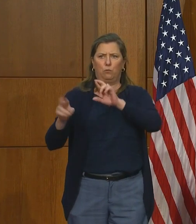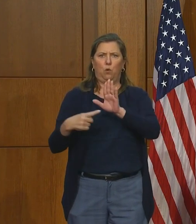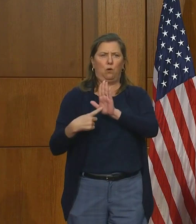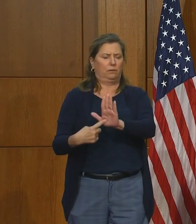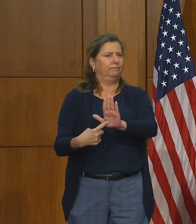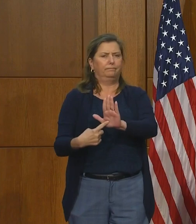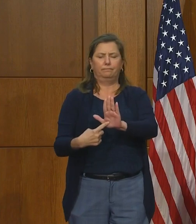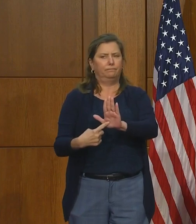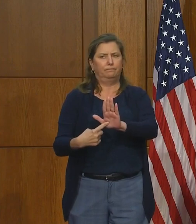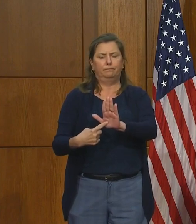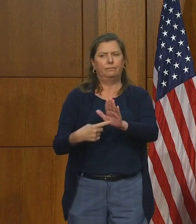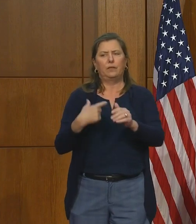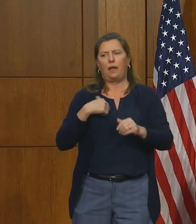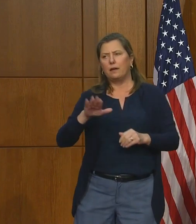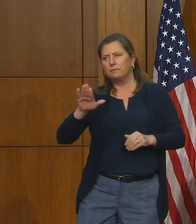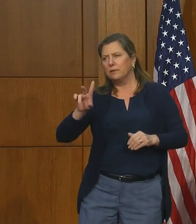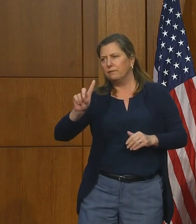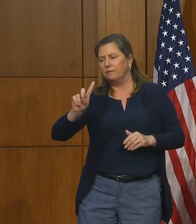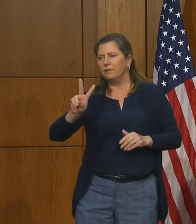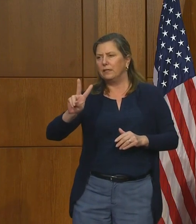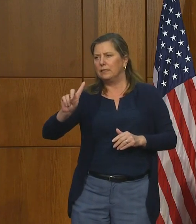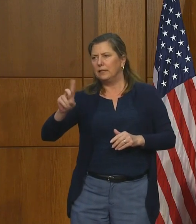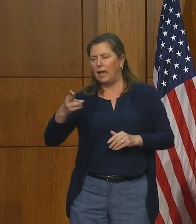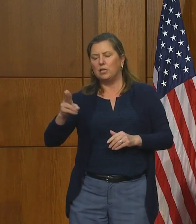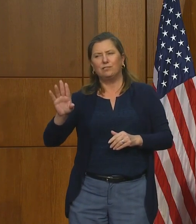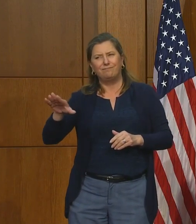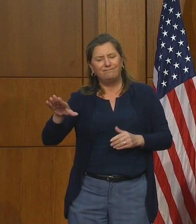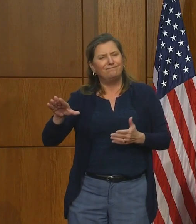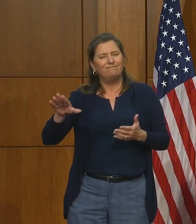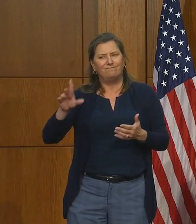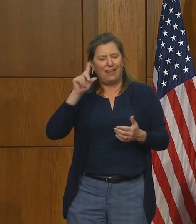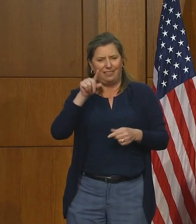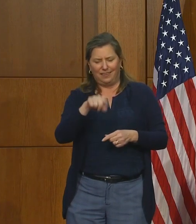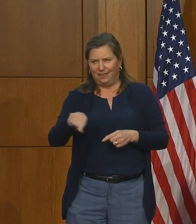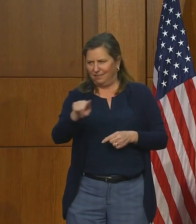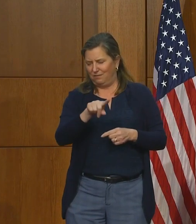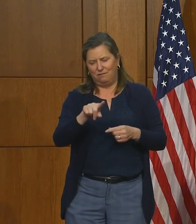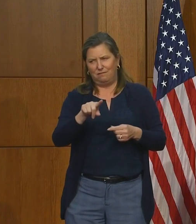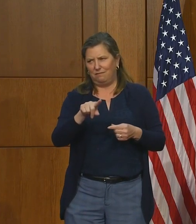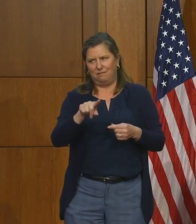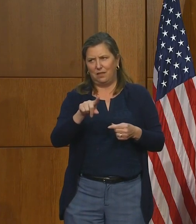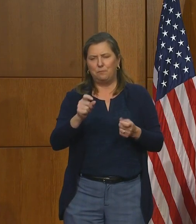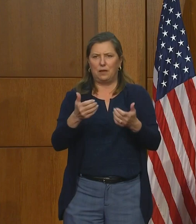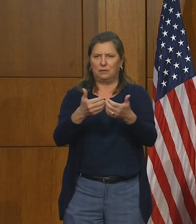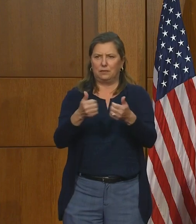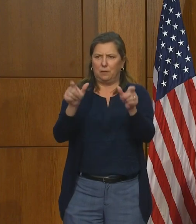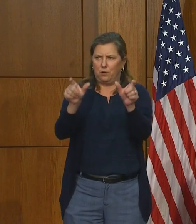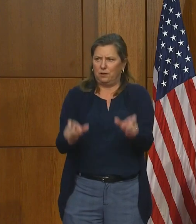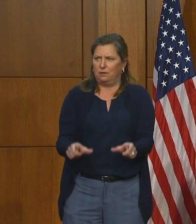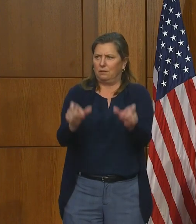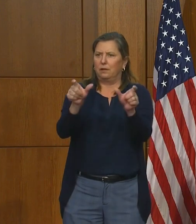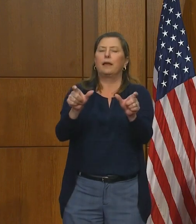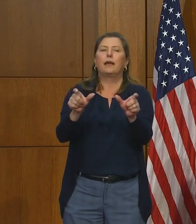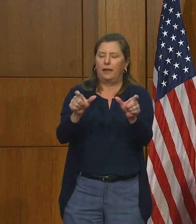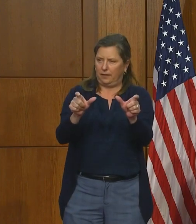AND LOOK AT THE POSITIVITY RIGHT I BECAME AWARE OF THE ON MY I TOOK IT OF WITH WAY IT